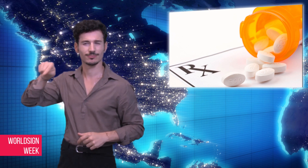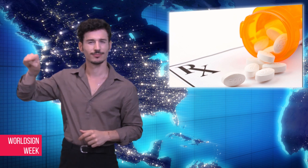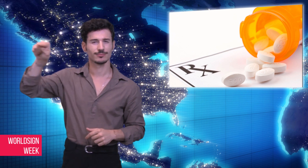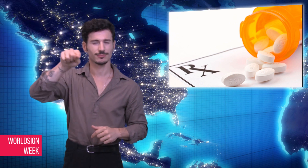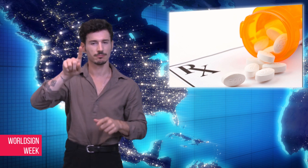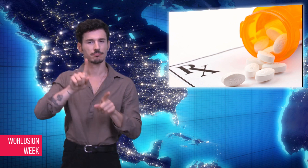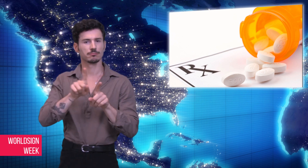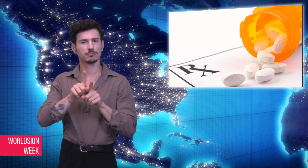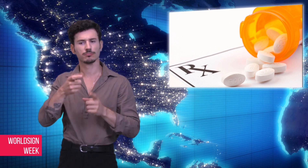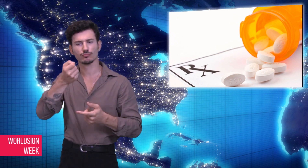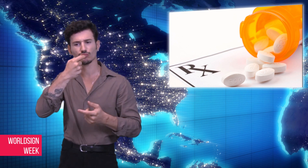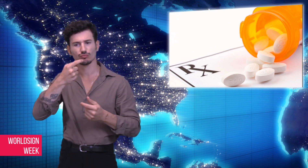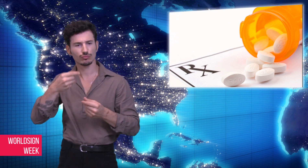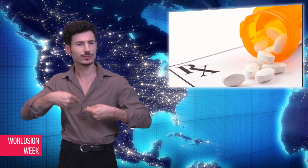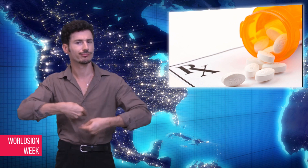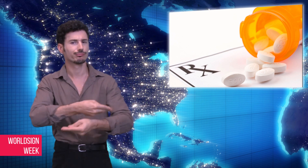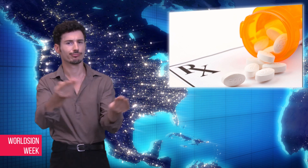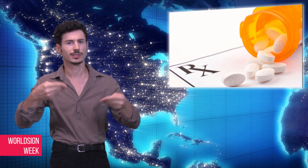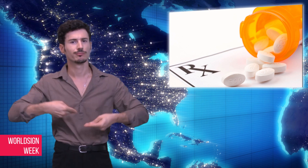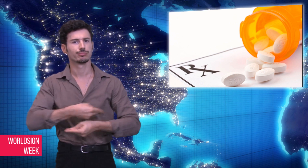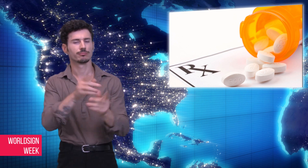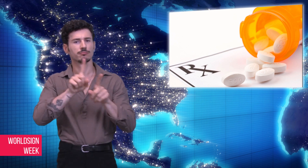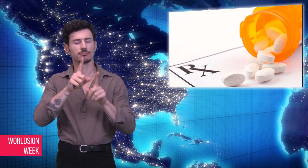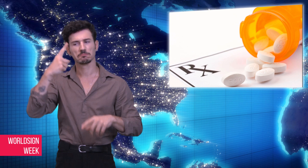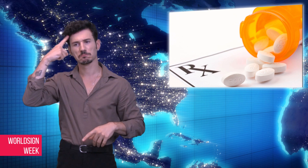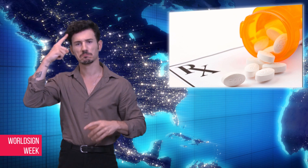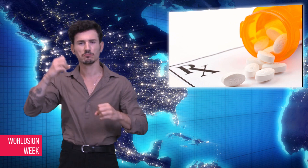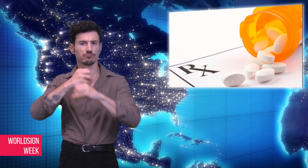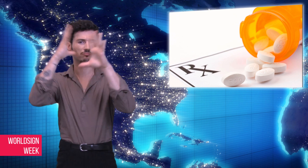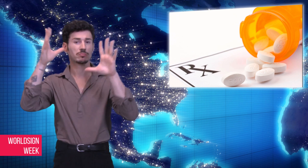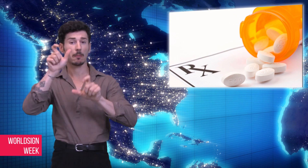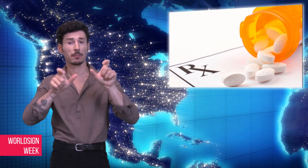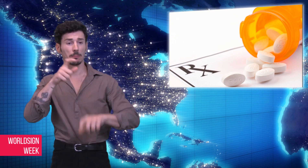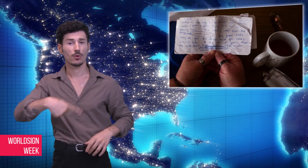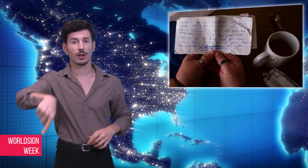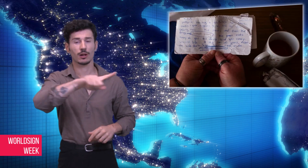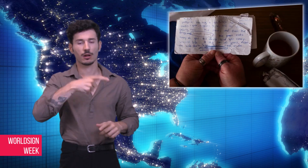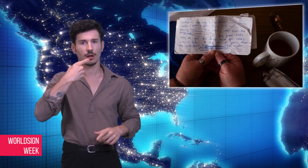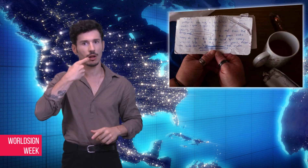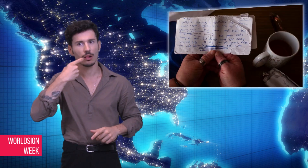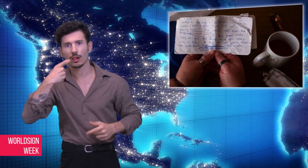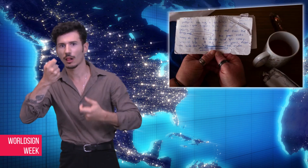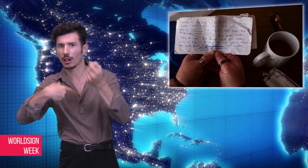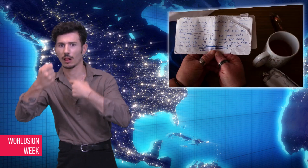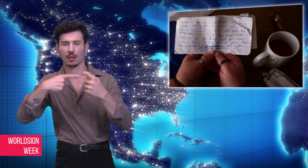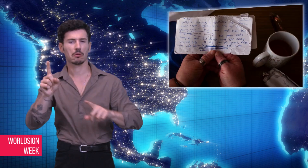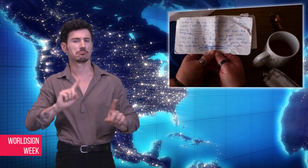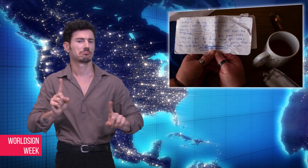predict a widespread misuse of these medications after